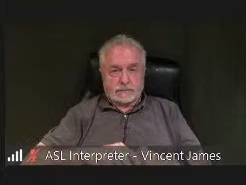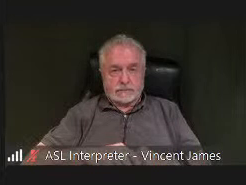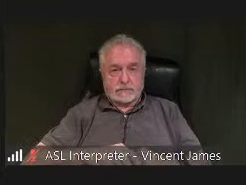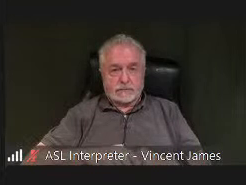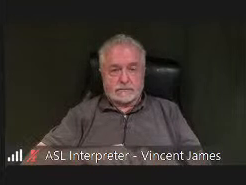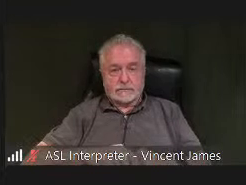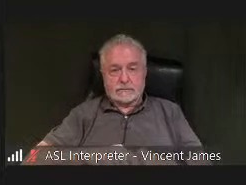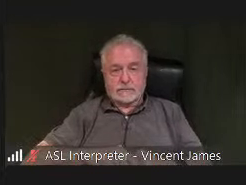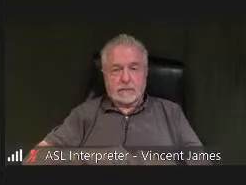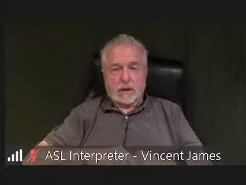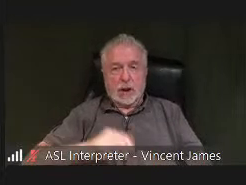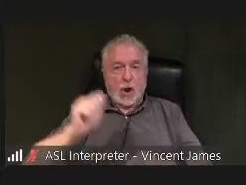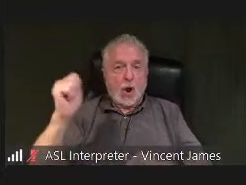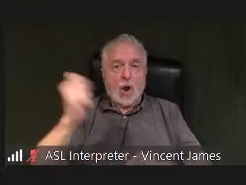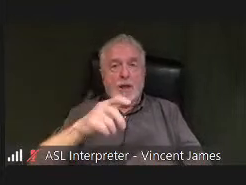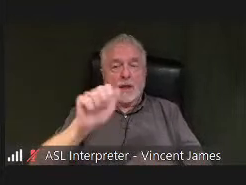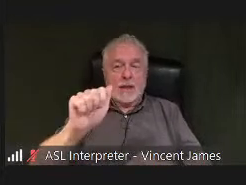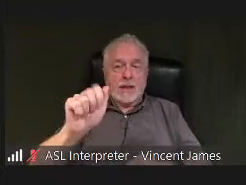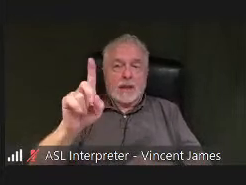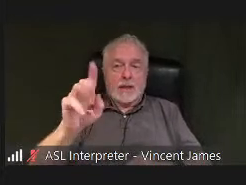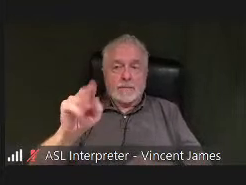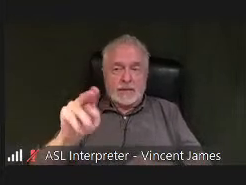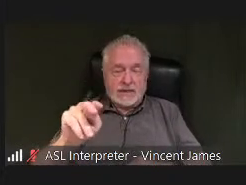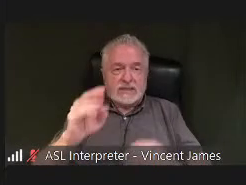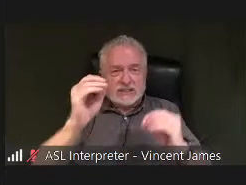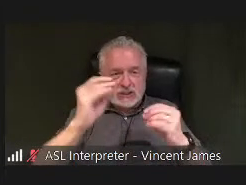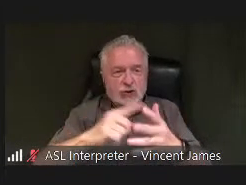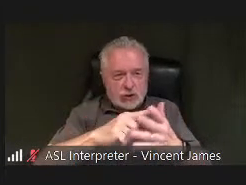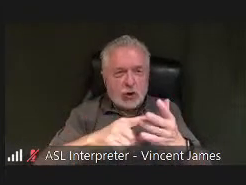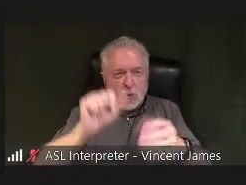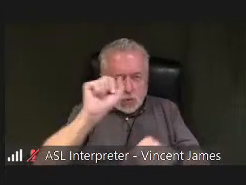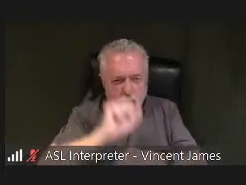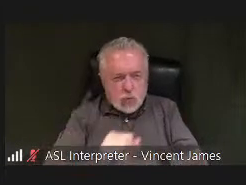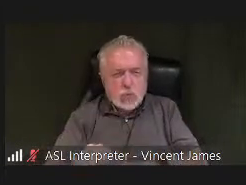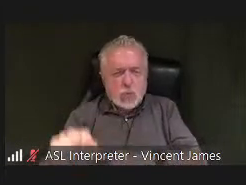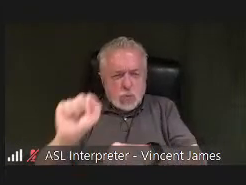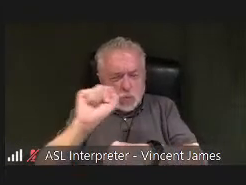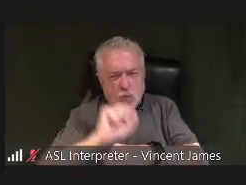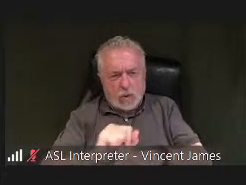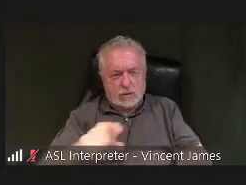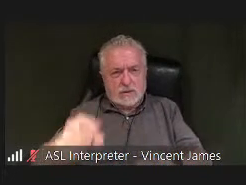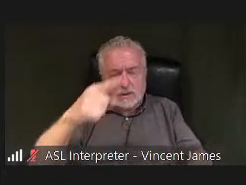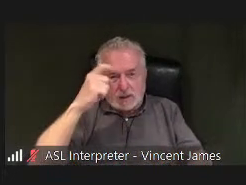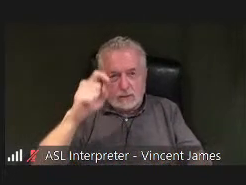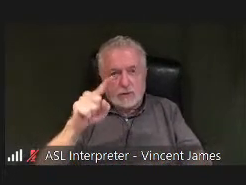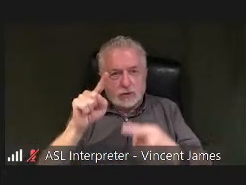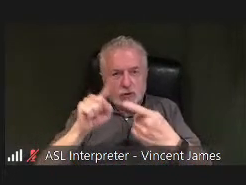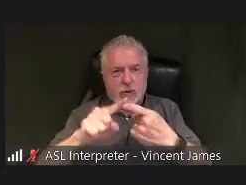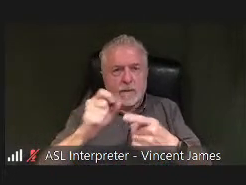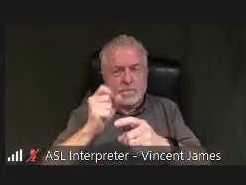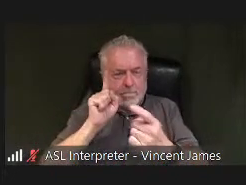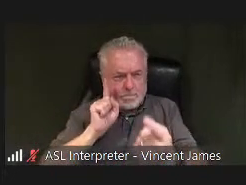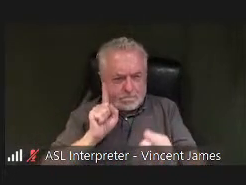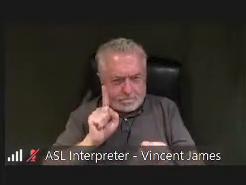And all the administrators and teachers have worked very hard during the summer to try to meet that goal.